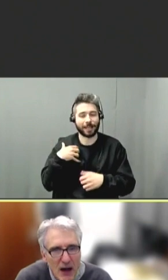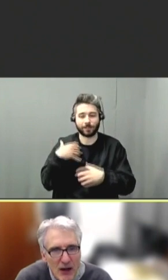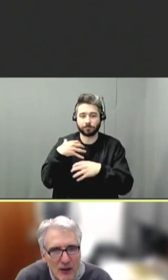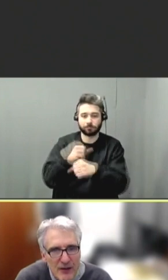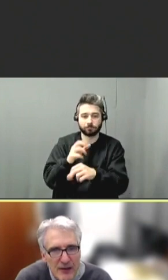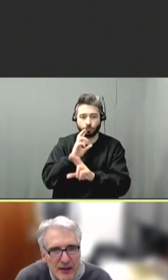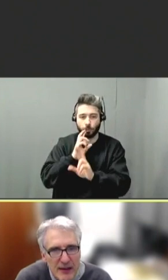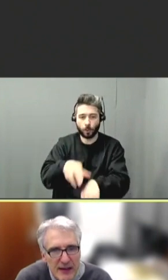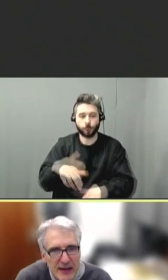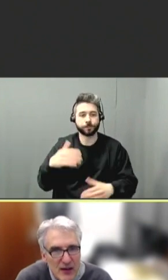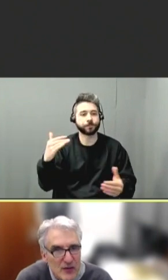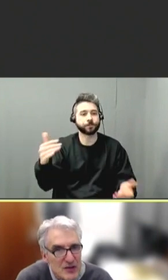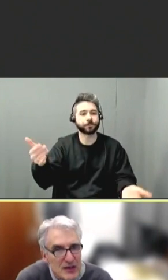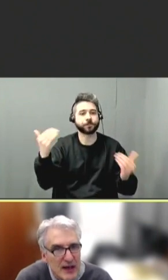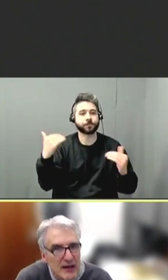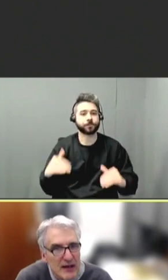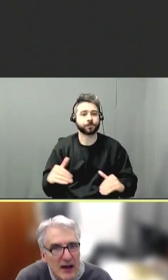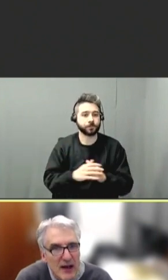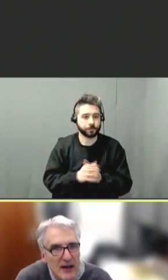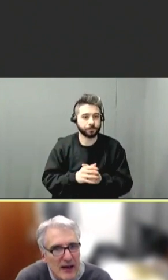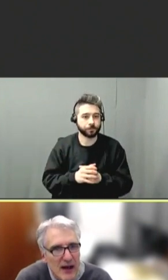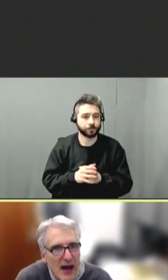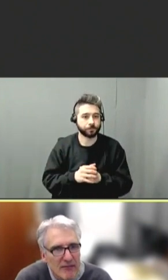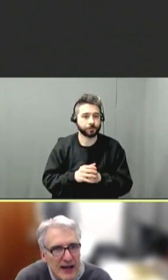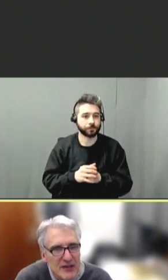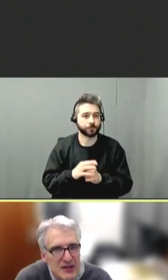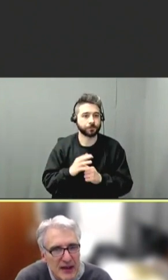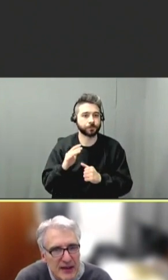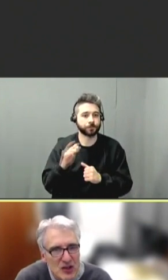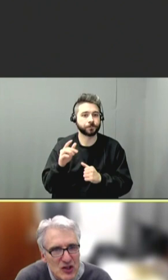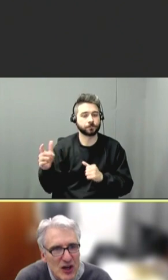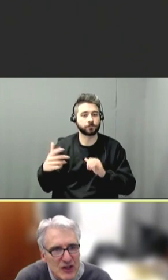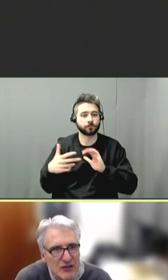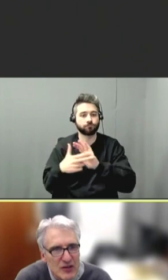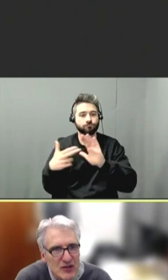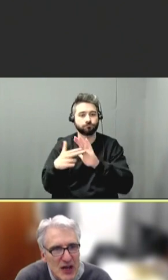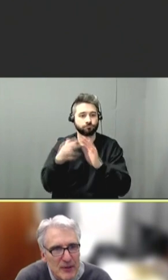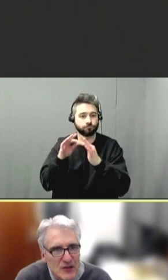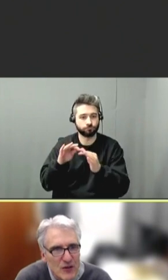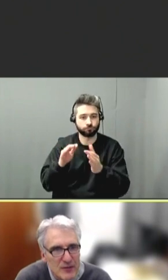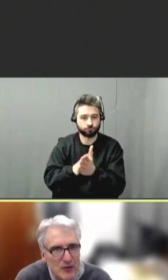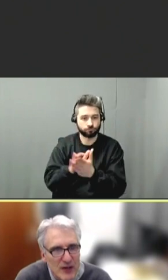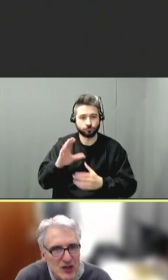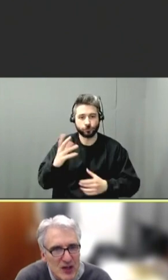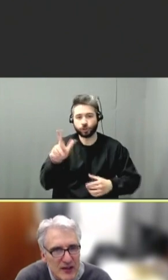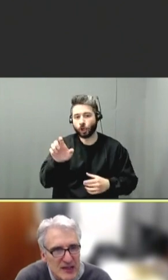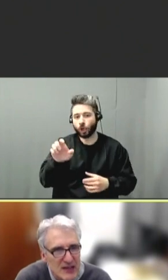Along with those, highlights of the charge includes topics for exploration on these